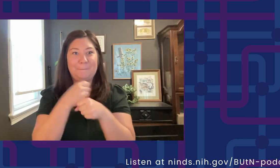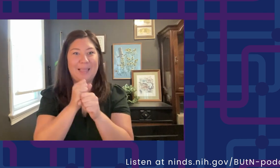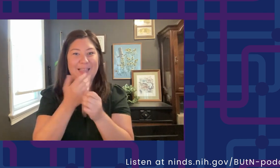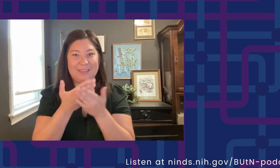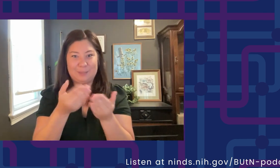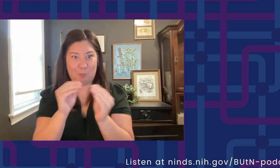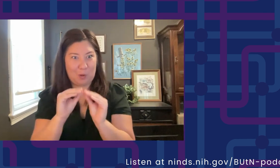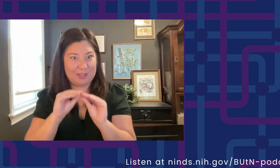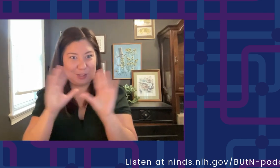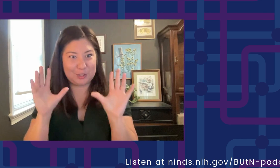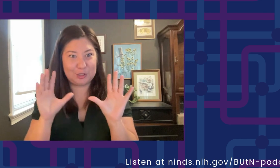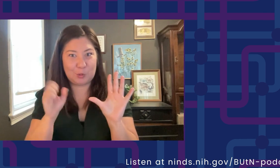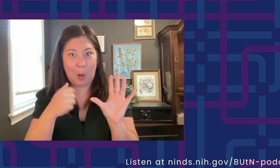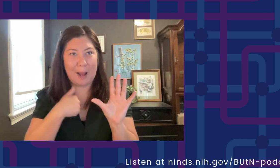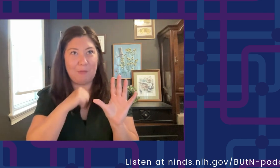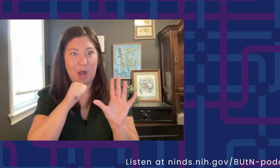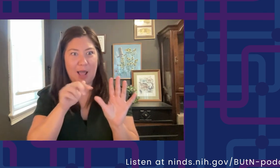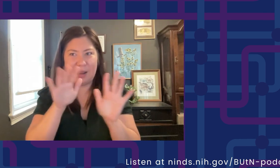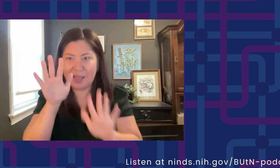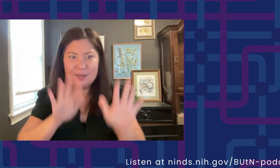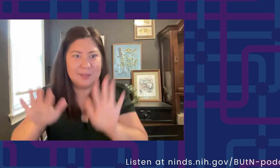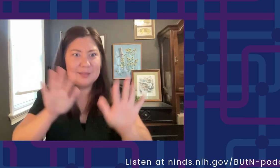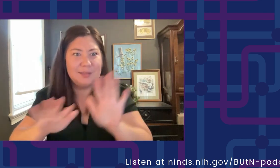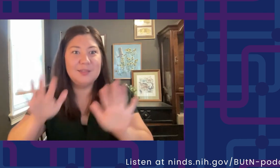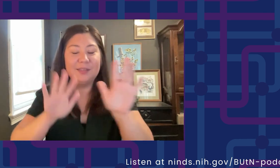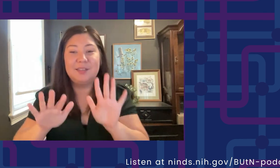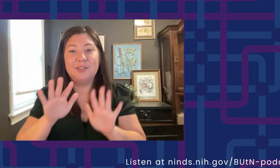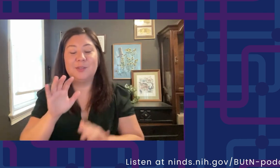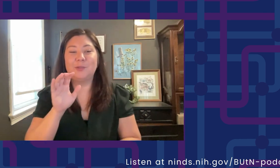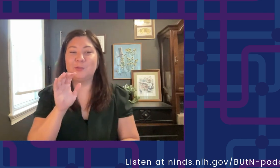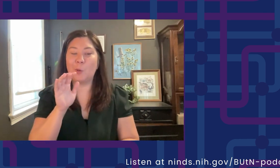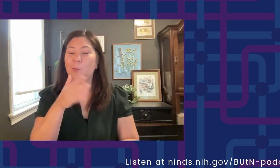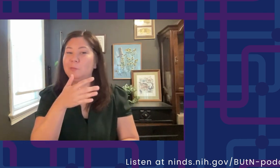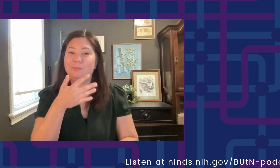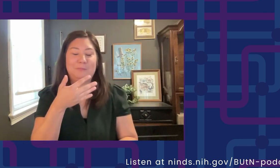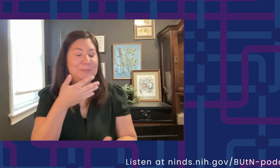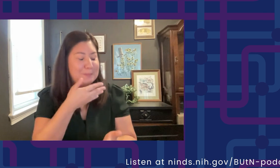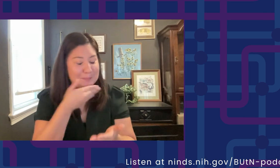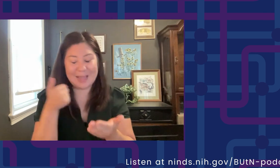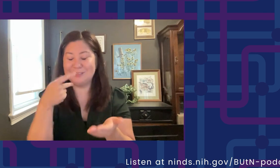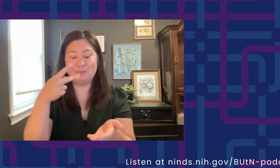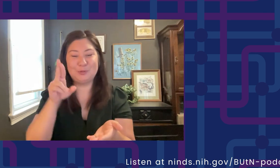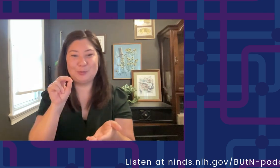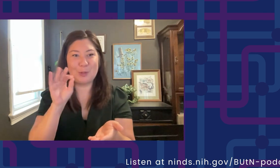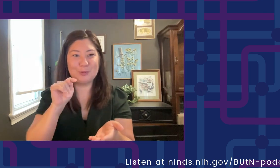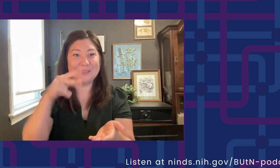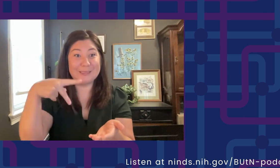So using that descriptive language makes things more clear, so that I don't get flustered.